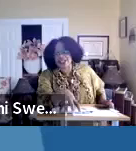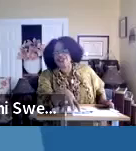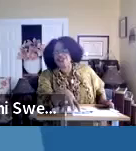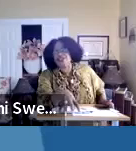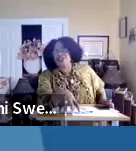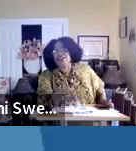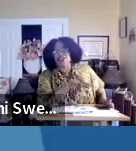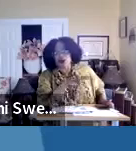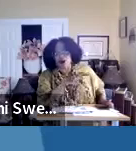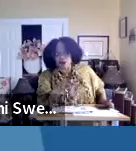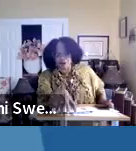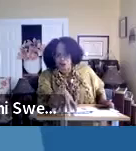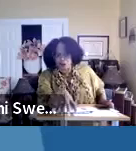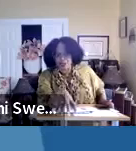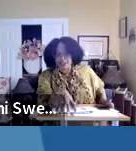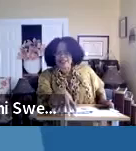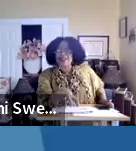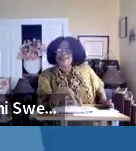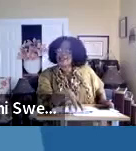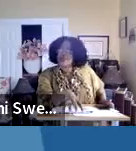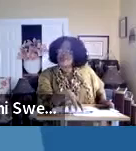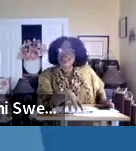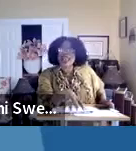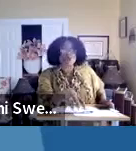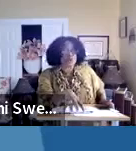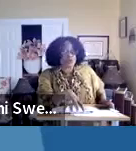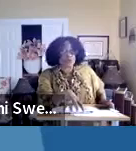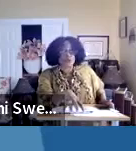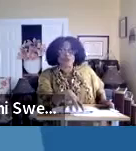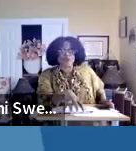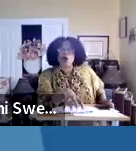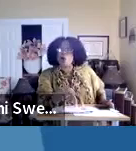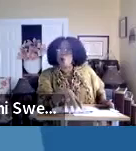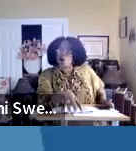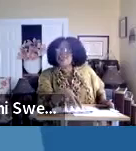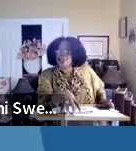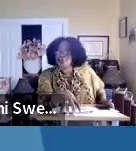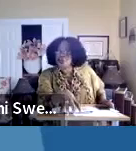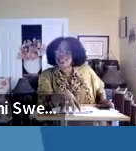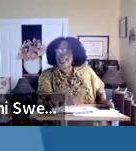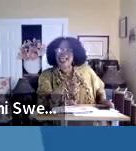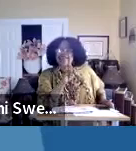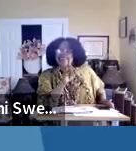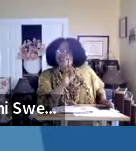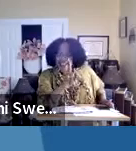experts in these areas. And we're grateful on behalf of